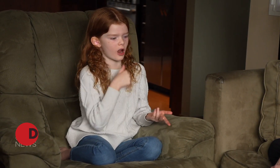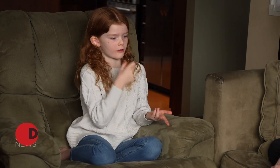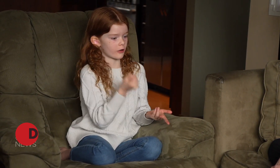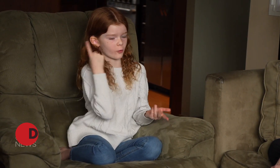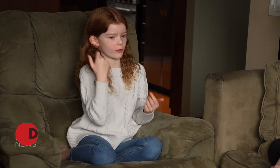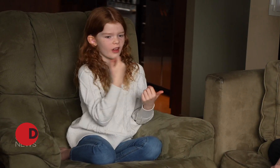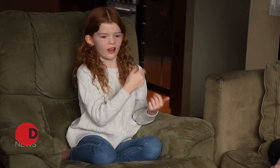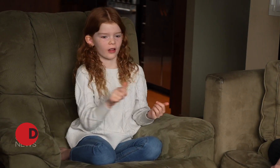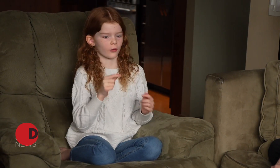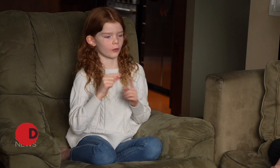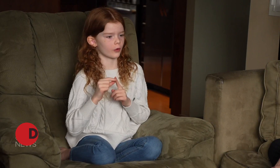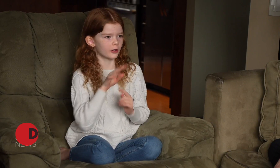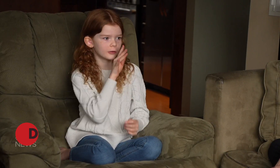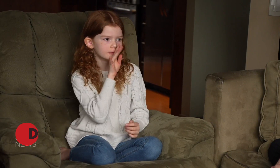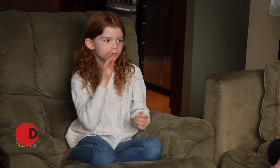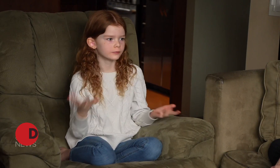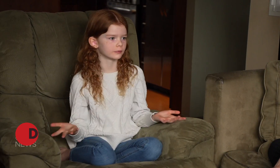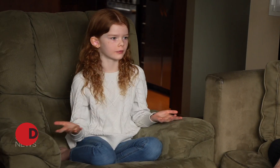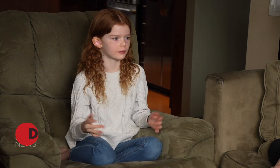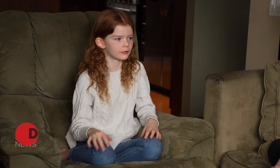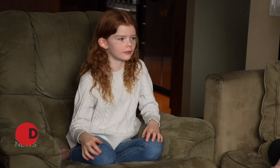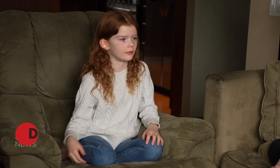I don’t understand spoken languages.